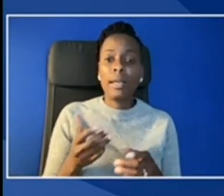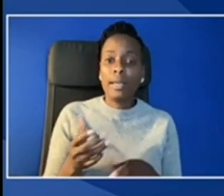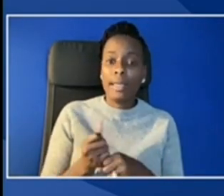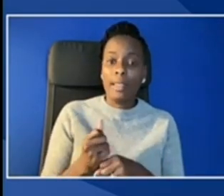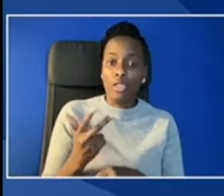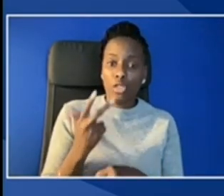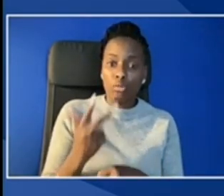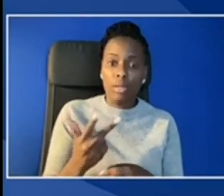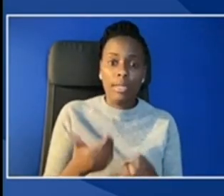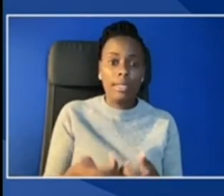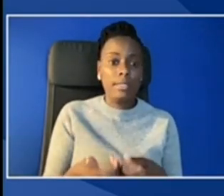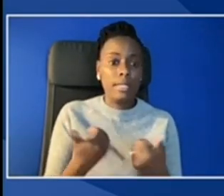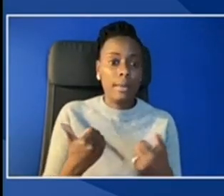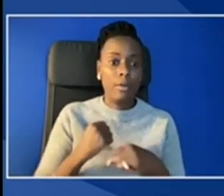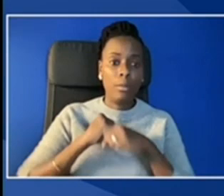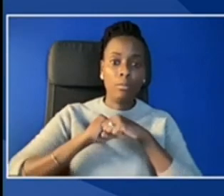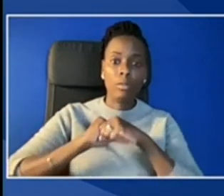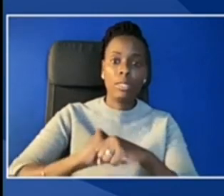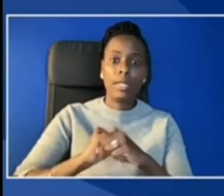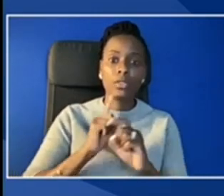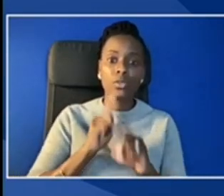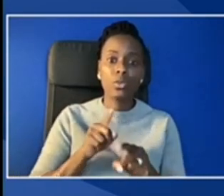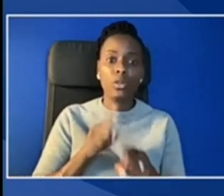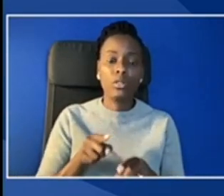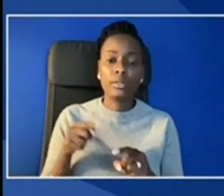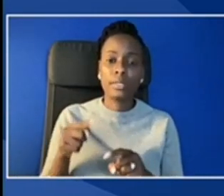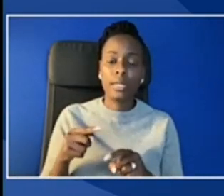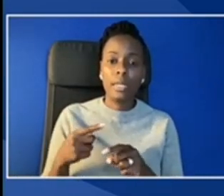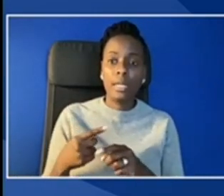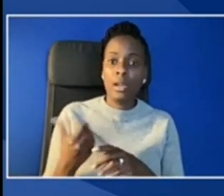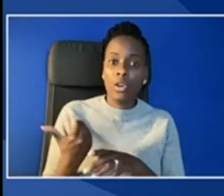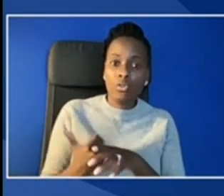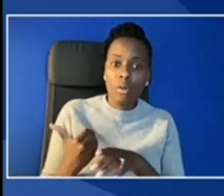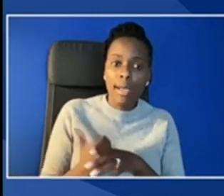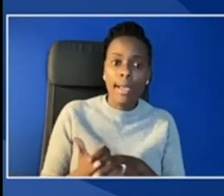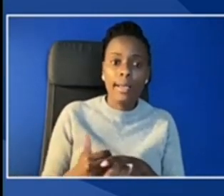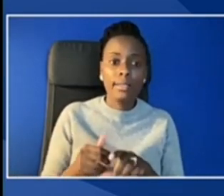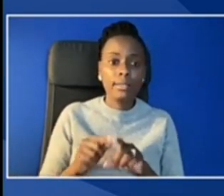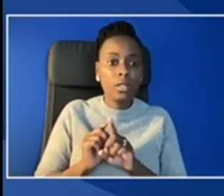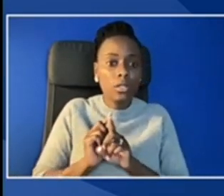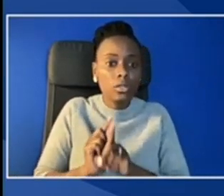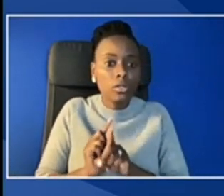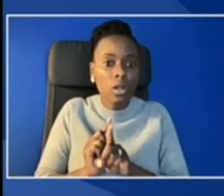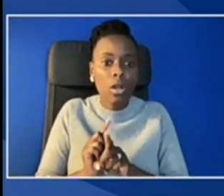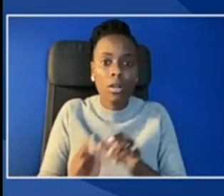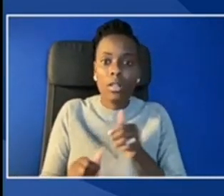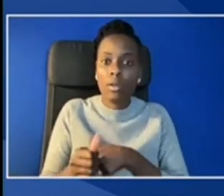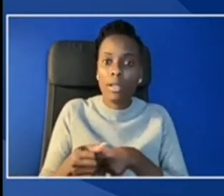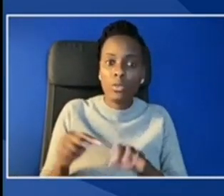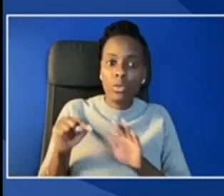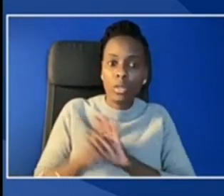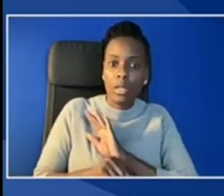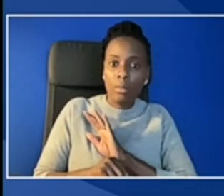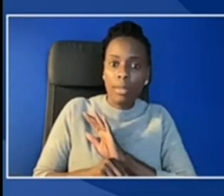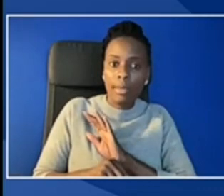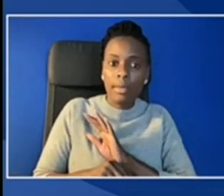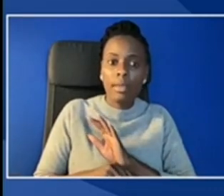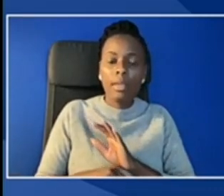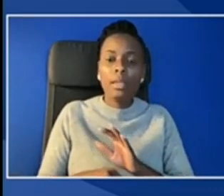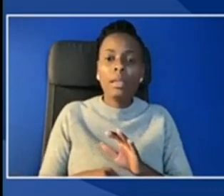He harassed, stalked and threatened to kill me. He would do just enough to intimidate me, but not so much that he would be arrested.